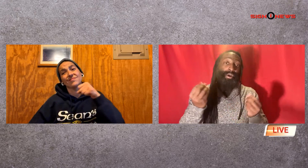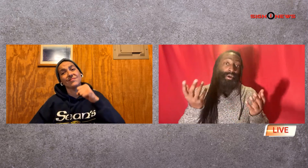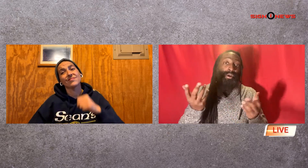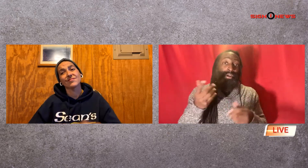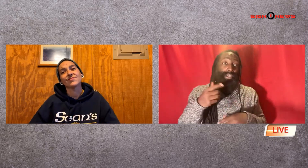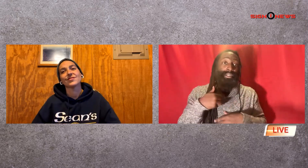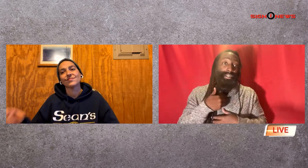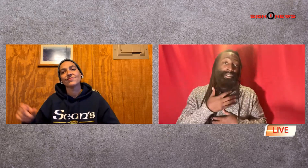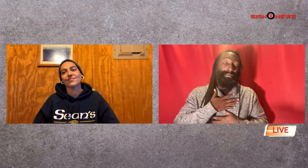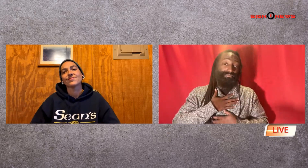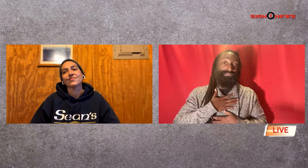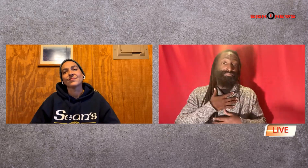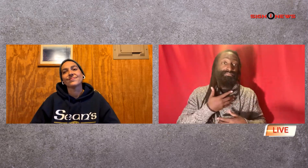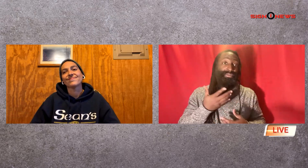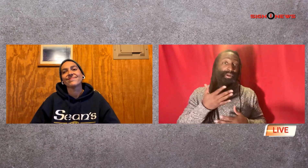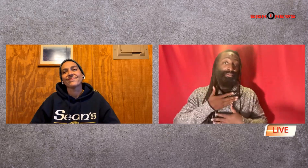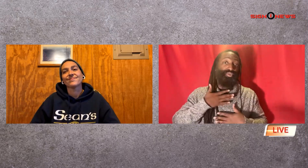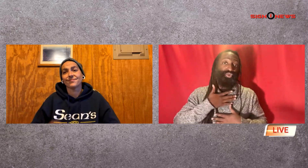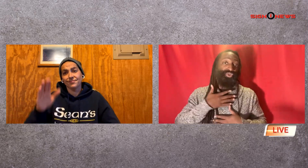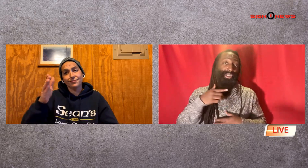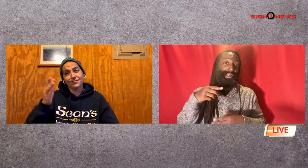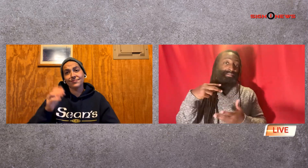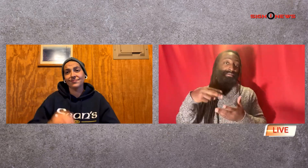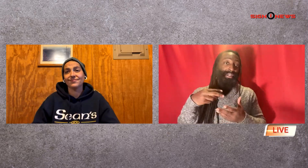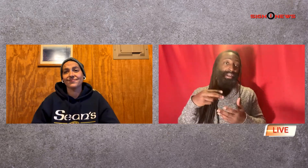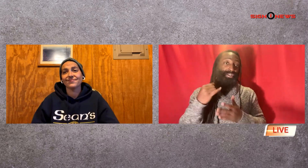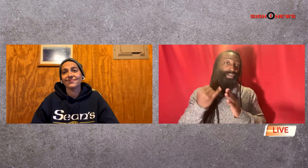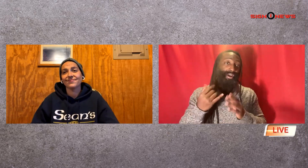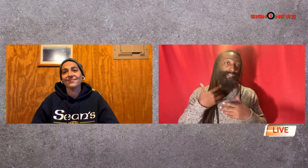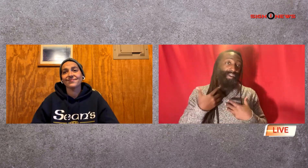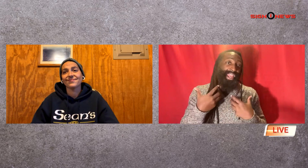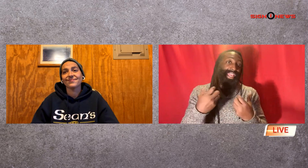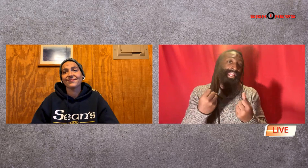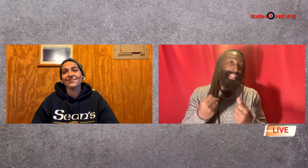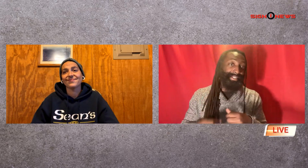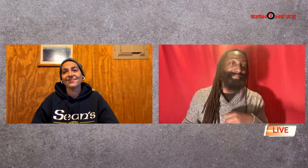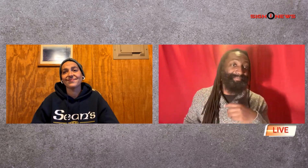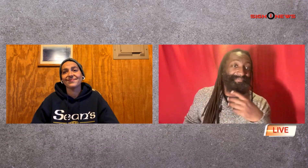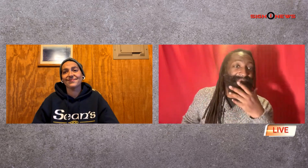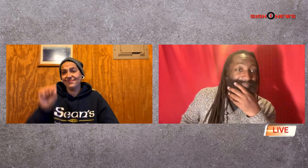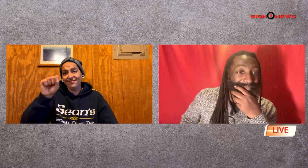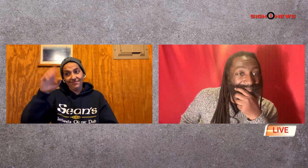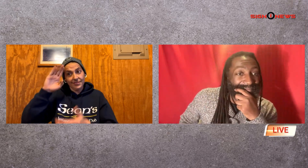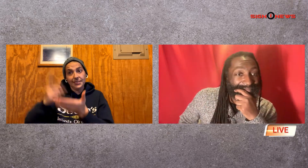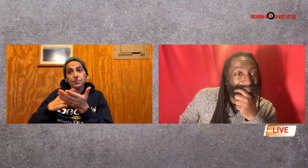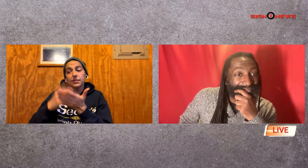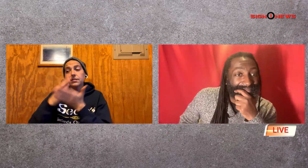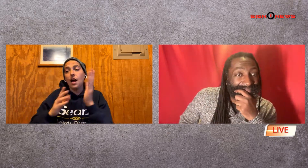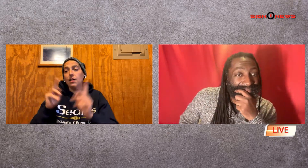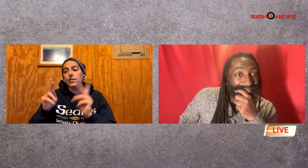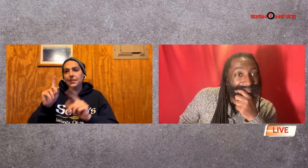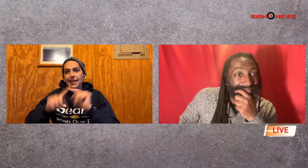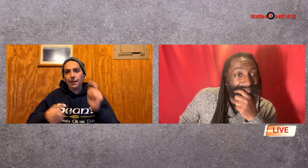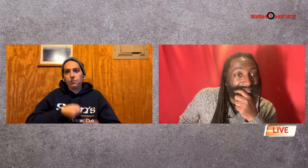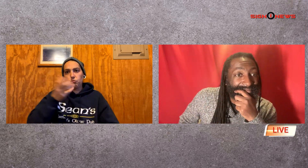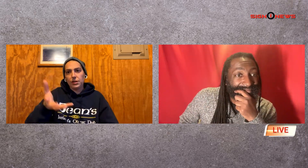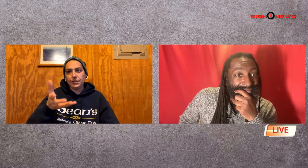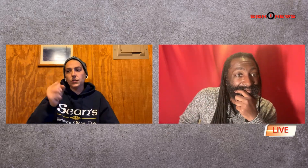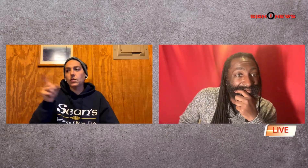hard to talk about and I appreciate the art of dance because it's healing sometimes people